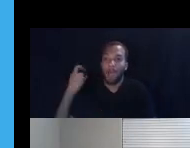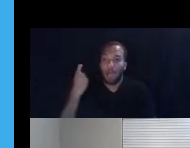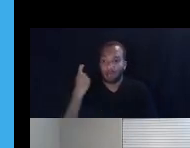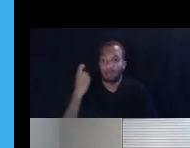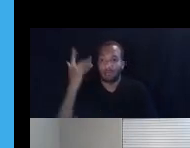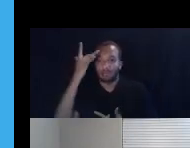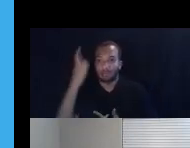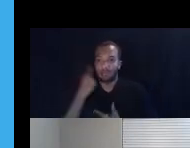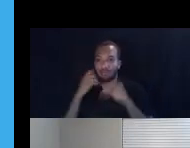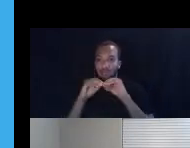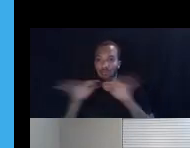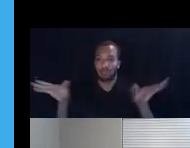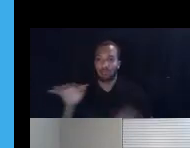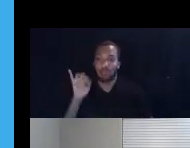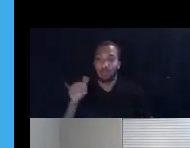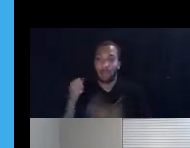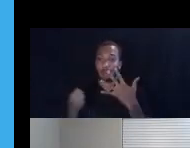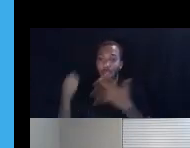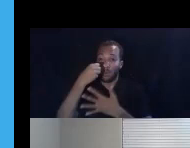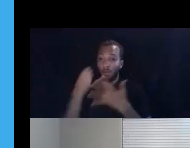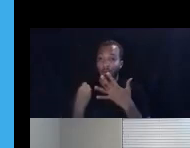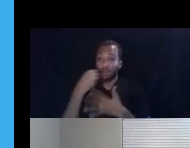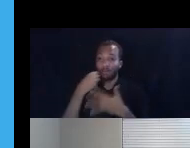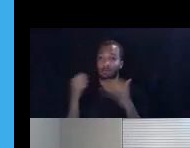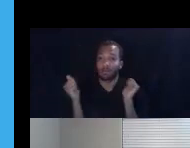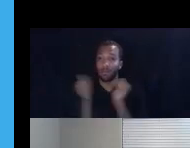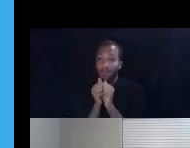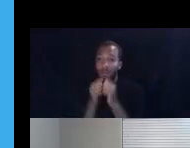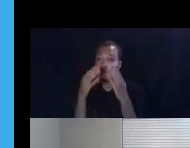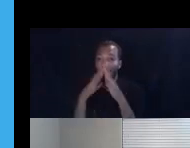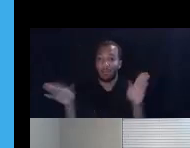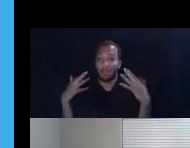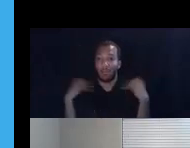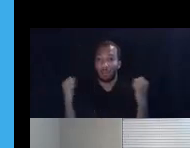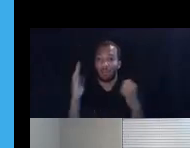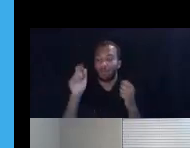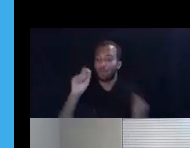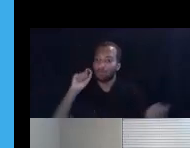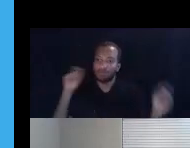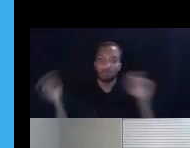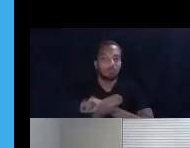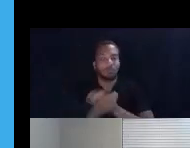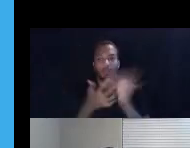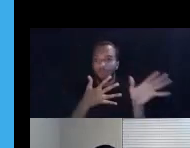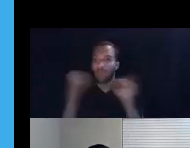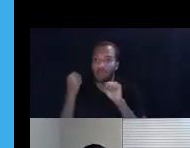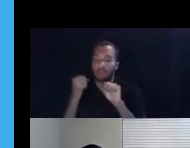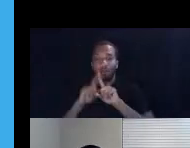And so priorities within public health often do shift based on what we're faced with.